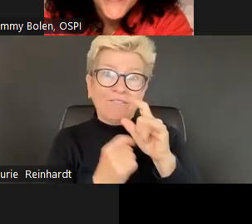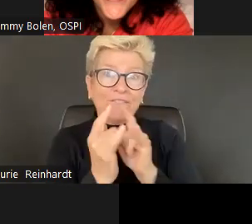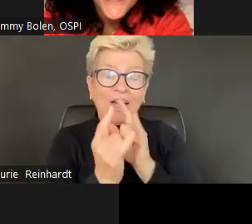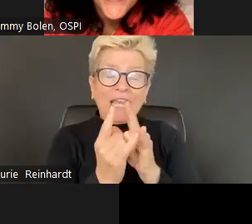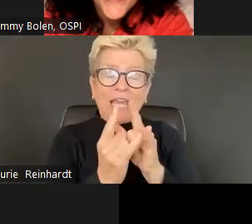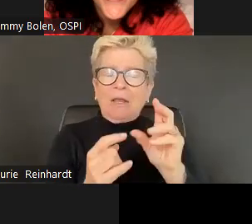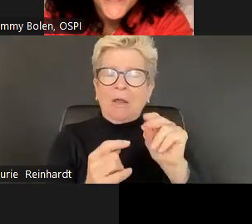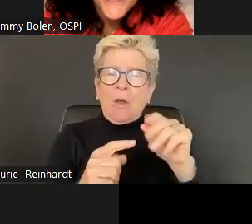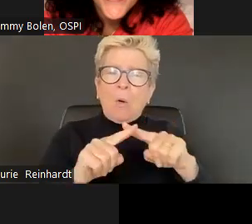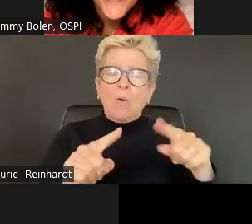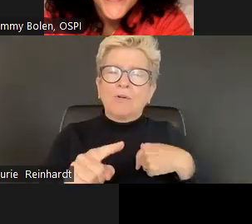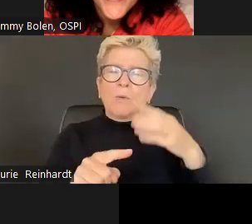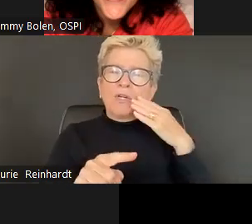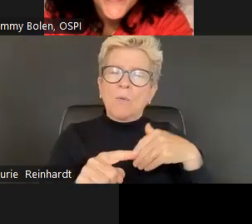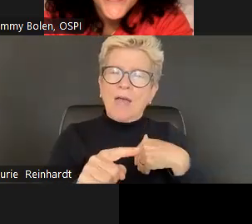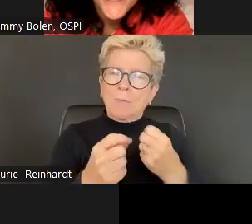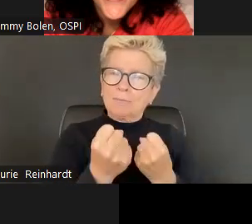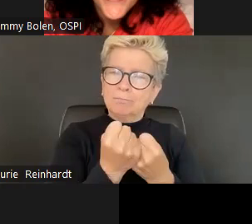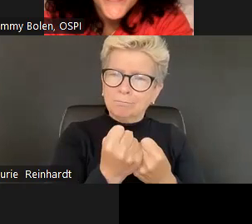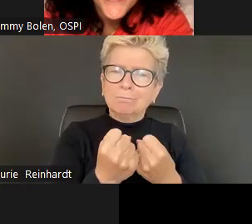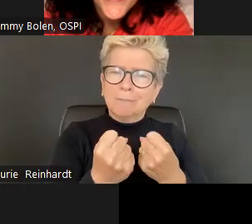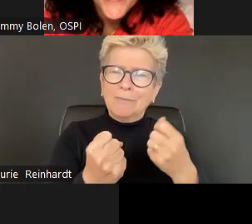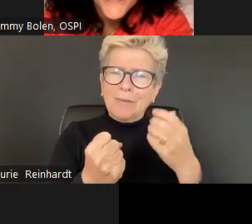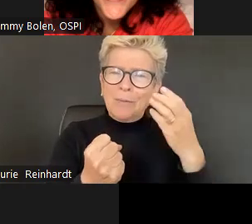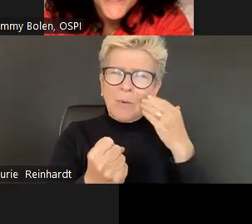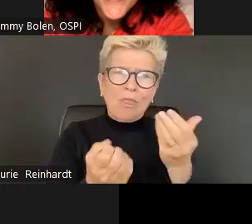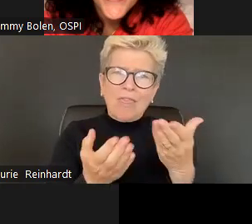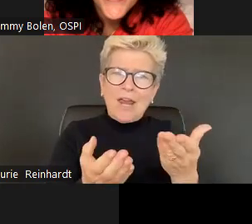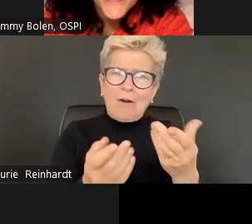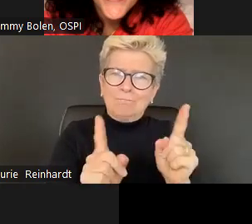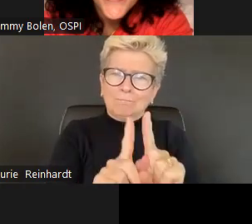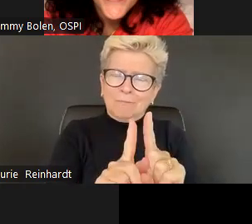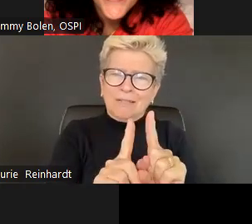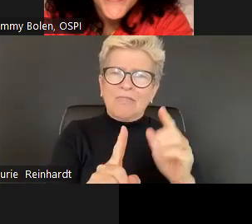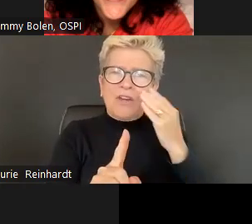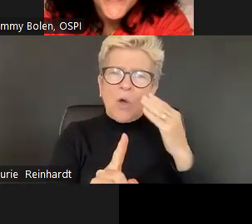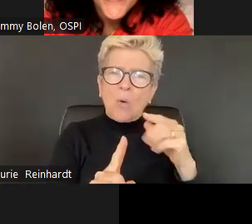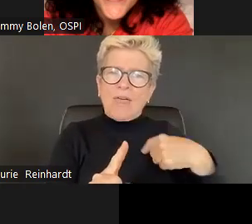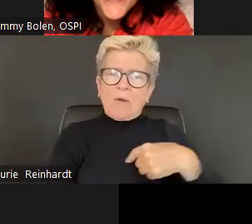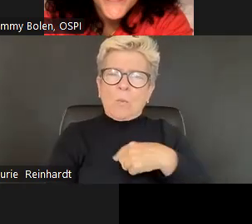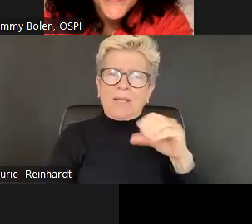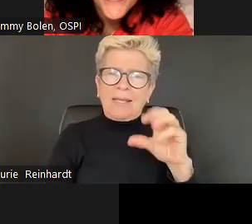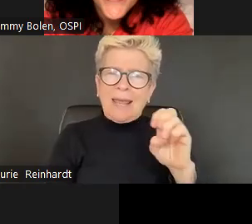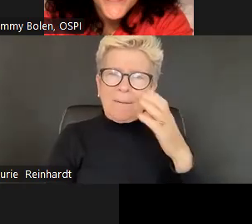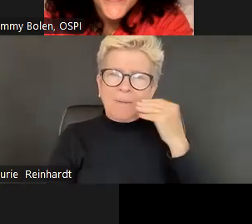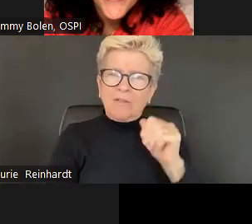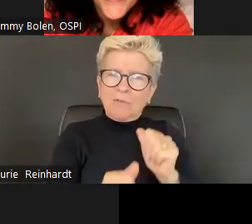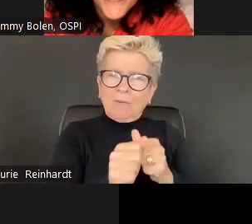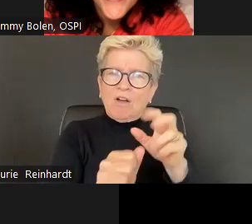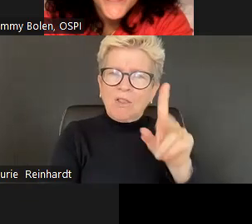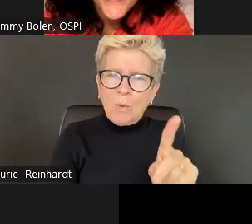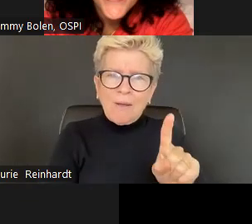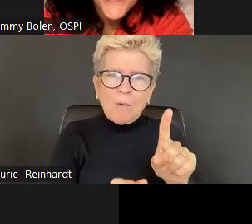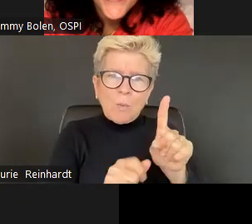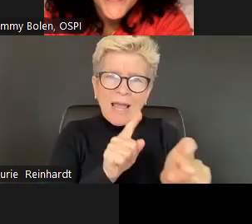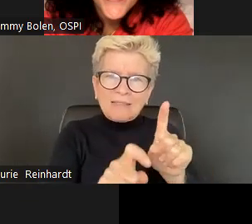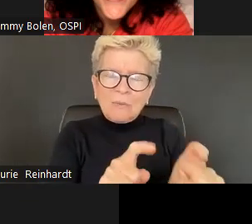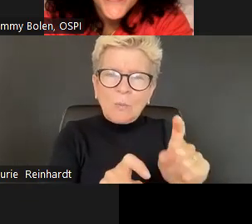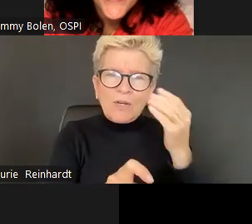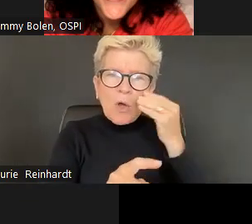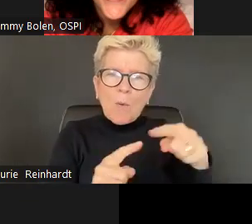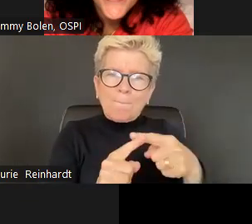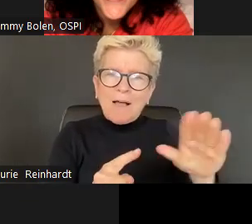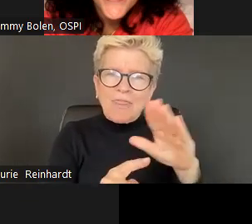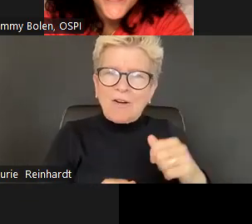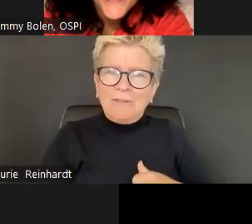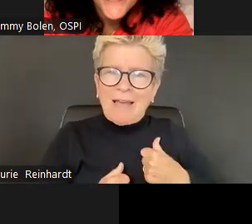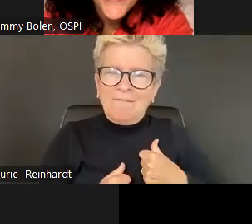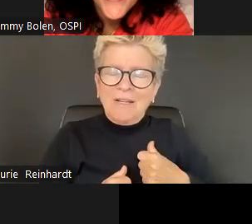When we're providing warmth and support, does that mean we have to be fuzzy and lovely?